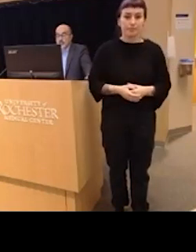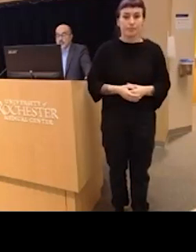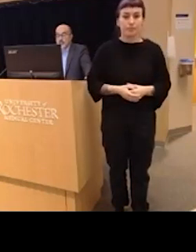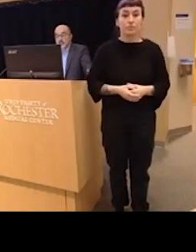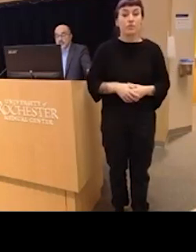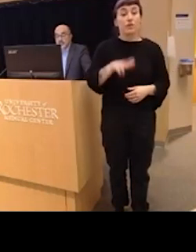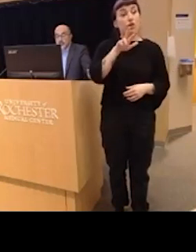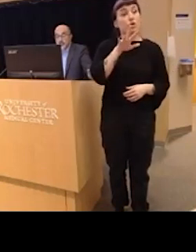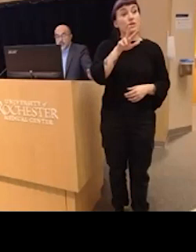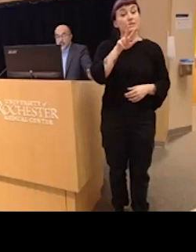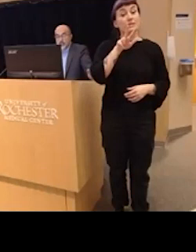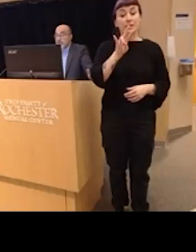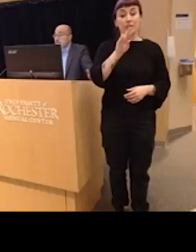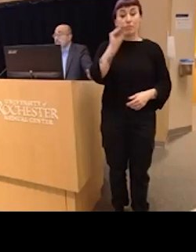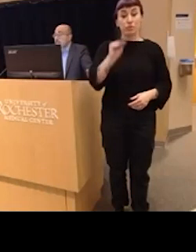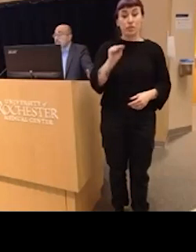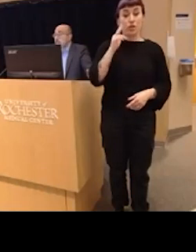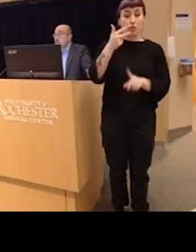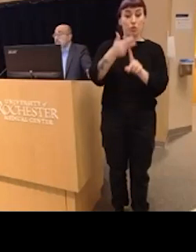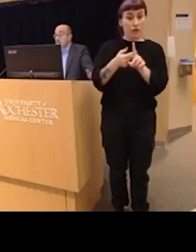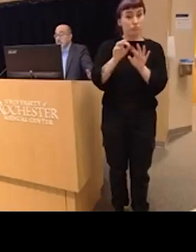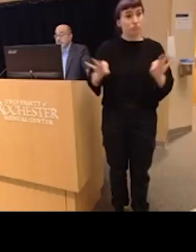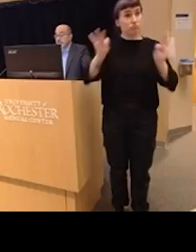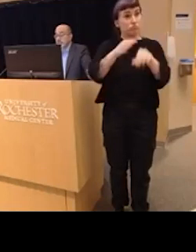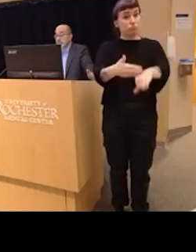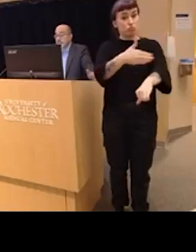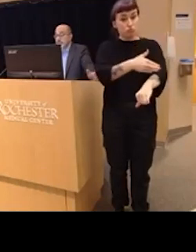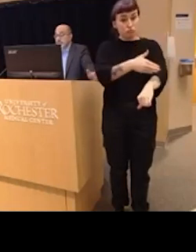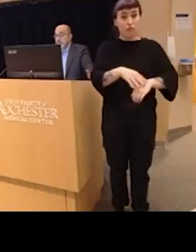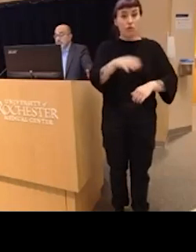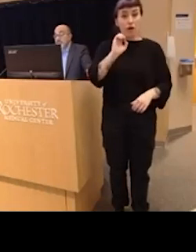have 37% who um at 3 months having significant Improvement in effort Hills and then you have